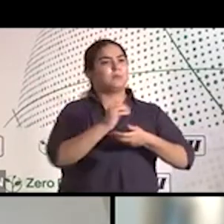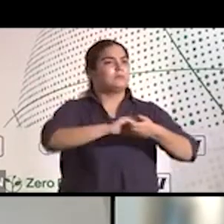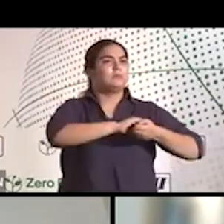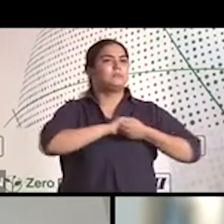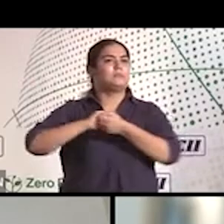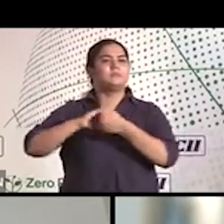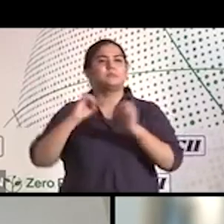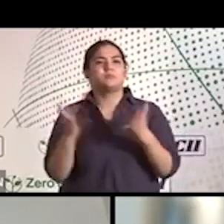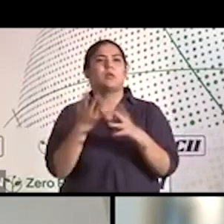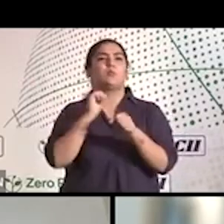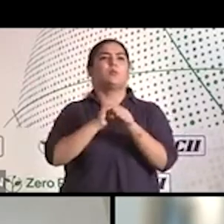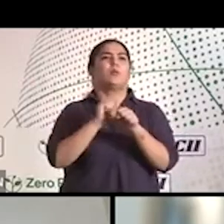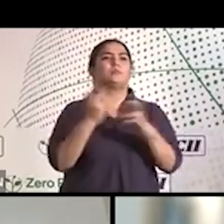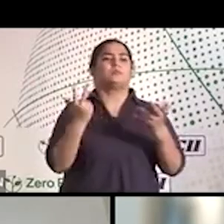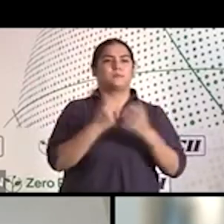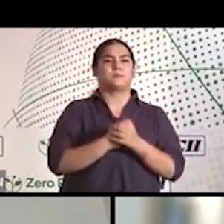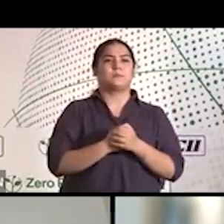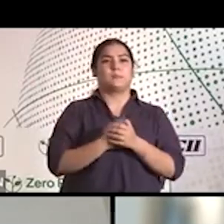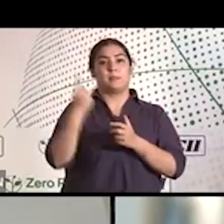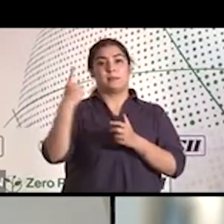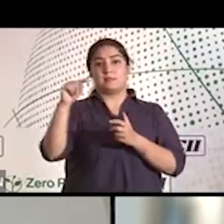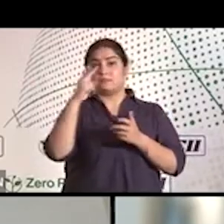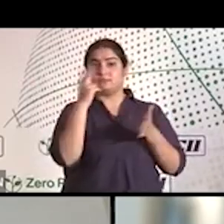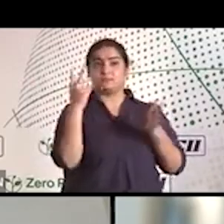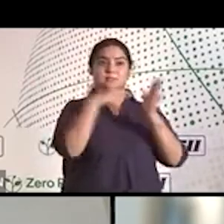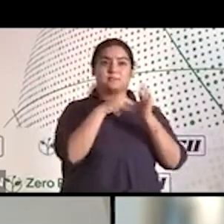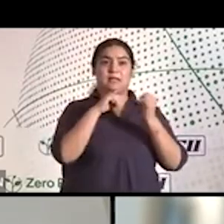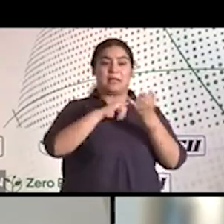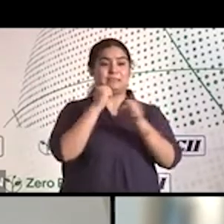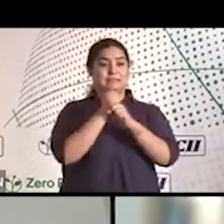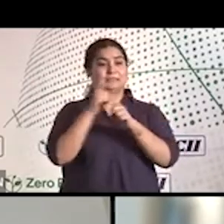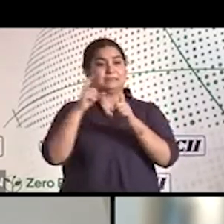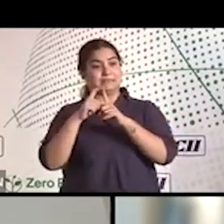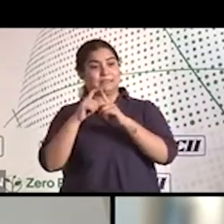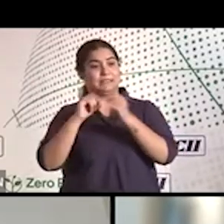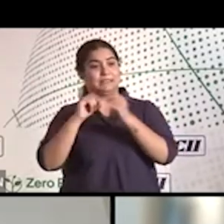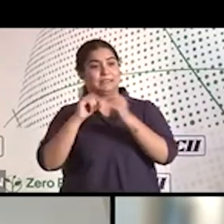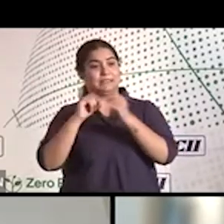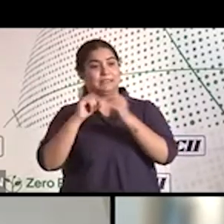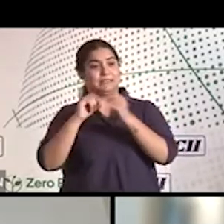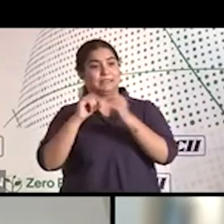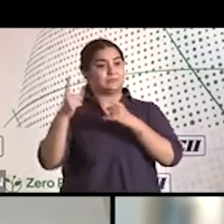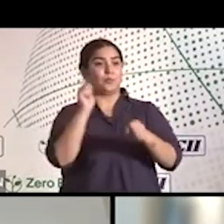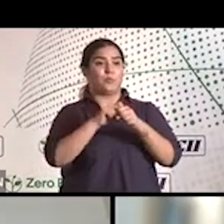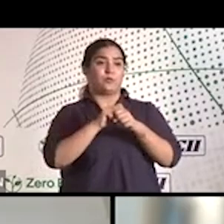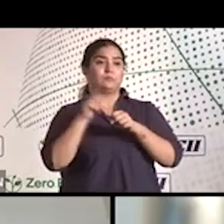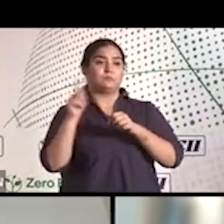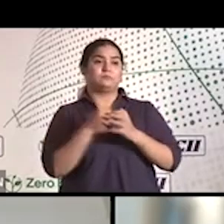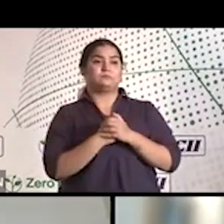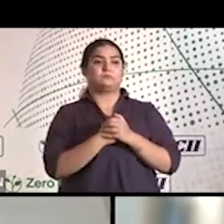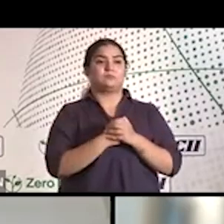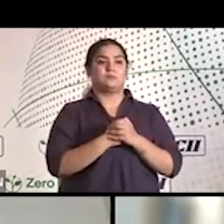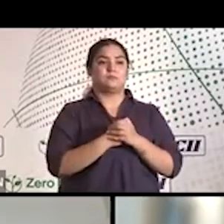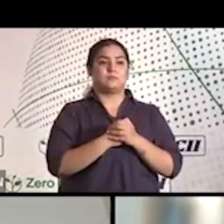In fact, if you also look at MDG 17, which talks about, you know, a sustainable